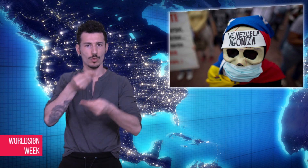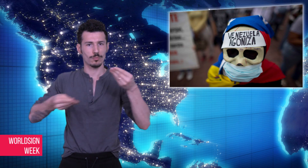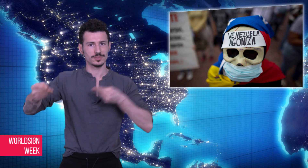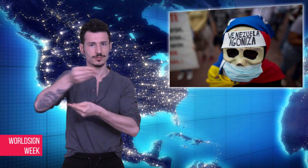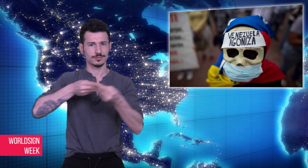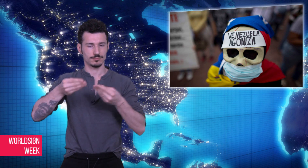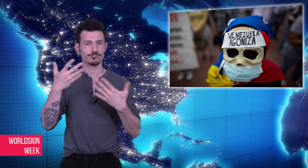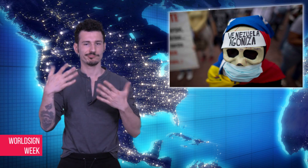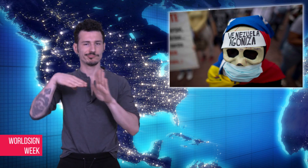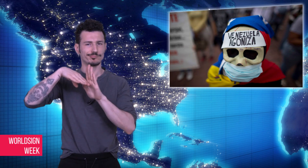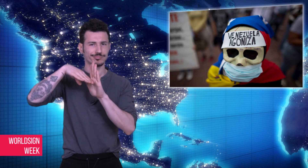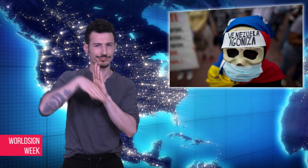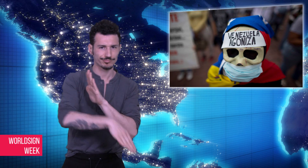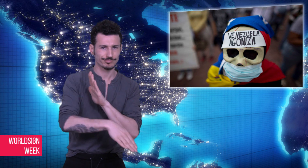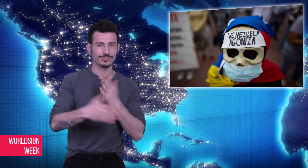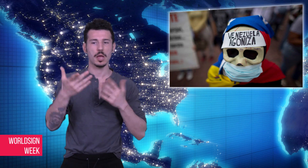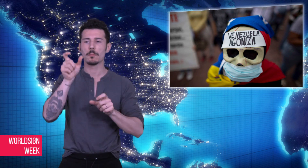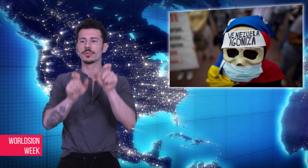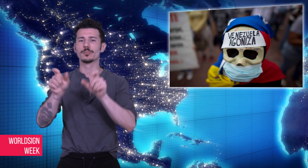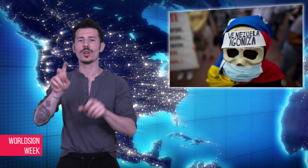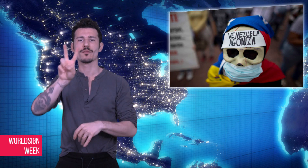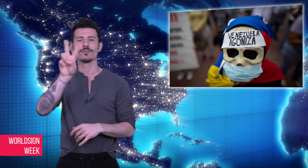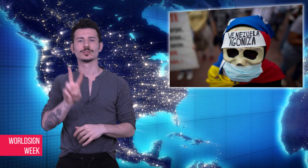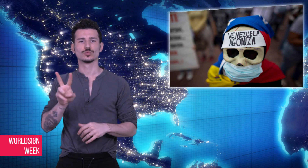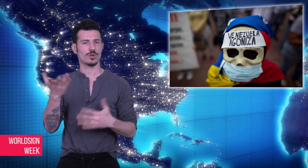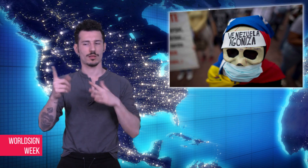Venezuelans seeking refuge in